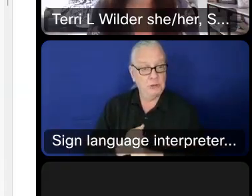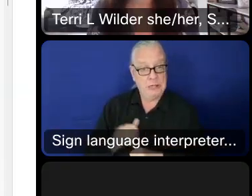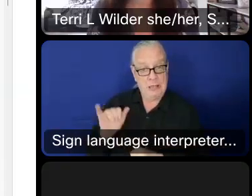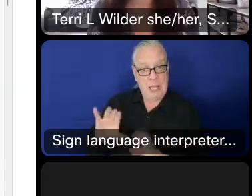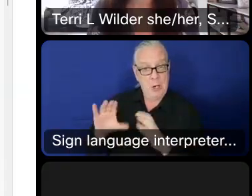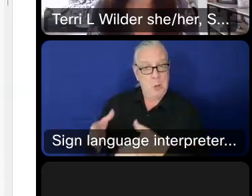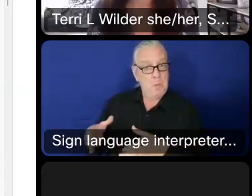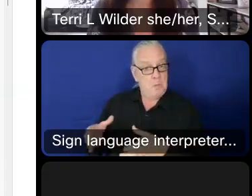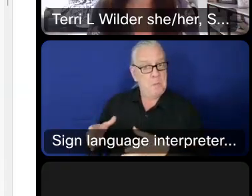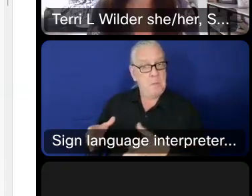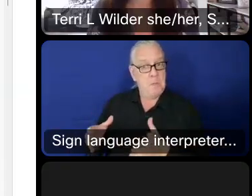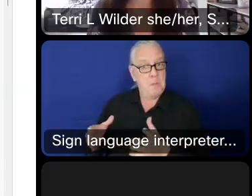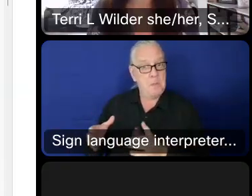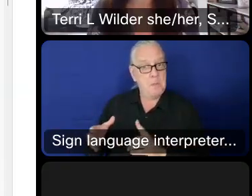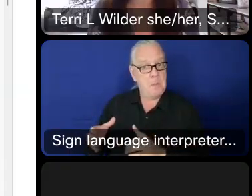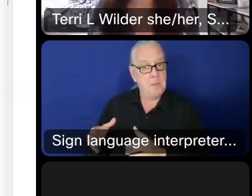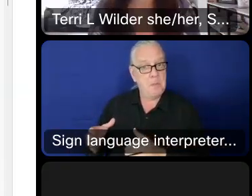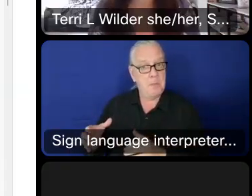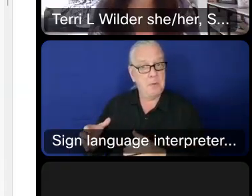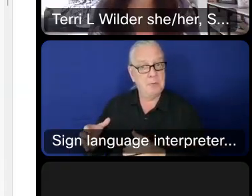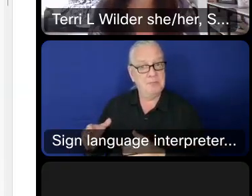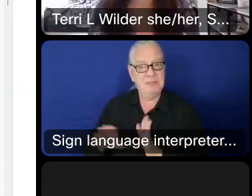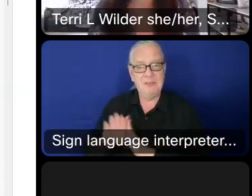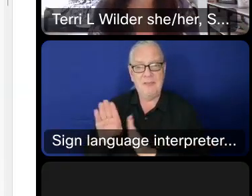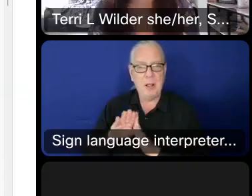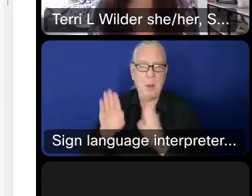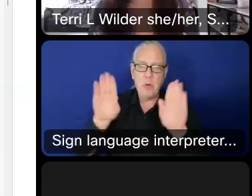really incredible educational forums for people living with